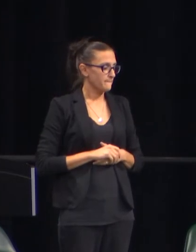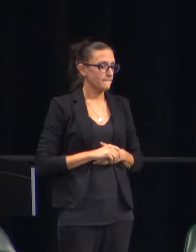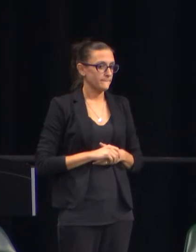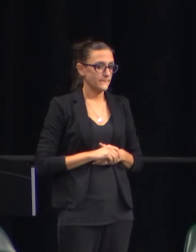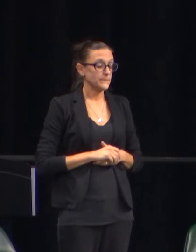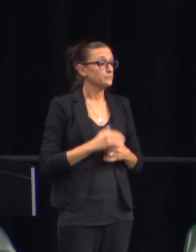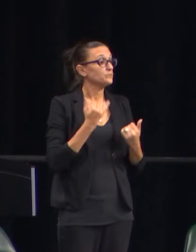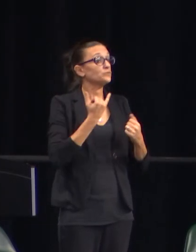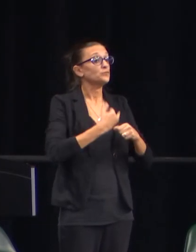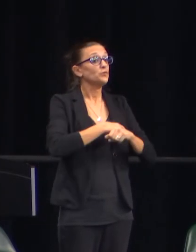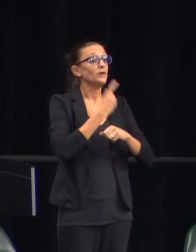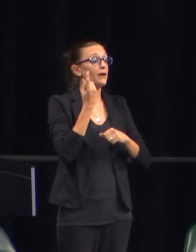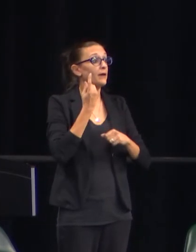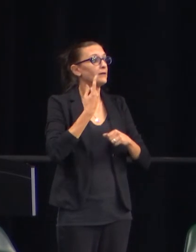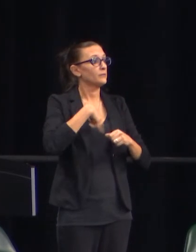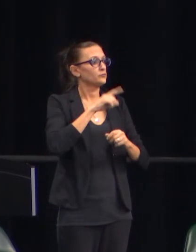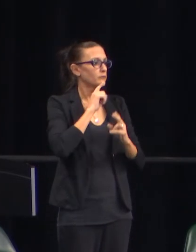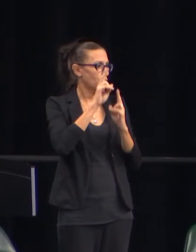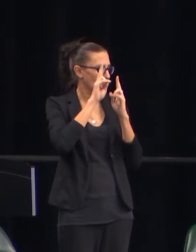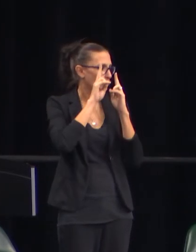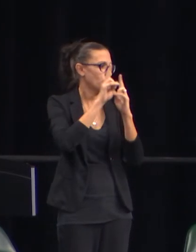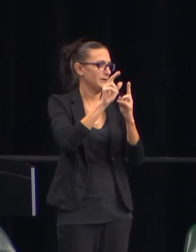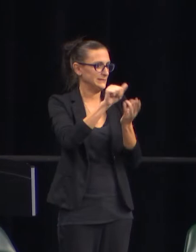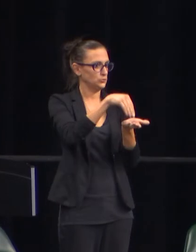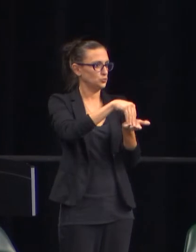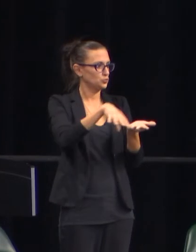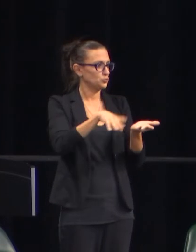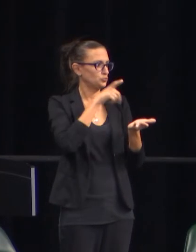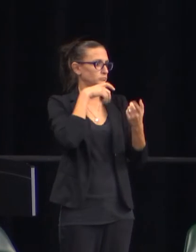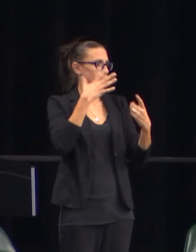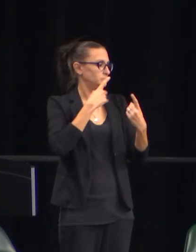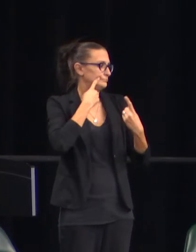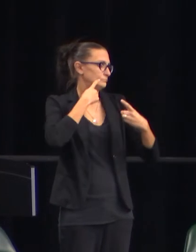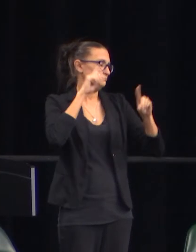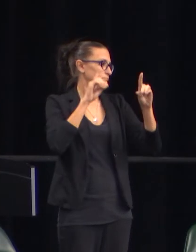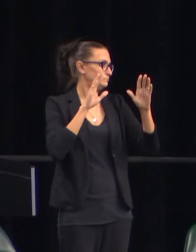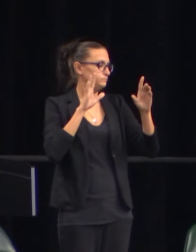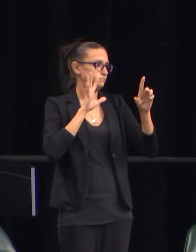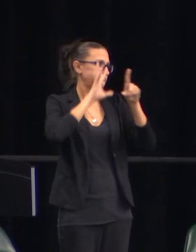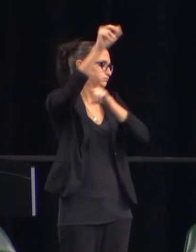Today we are honoring a student who excelled beyond the classroom.